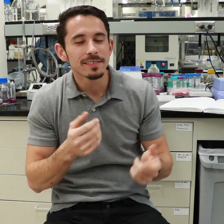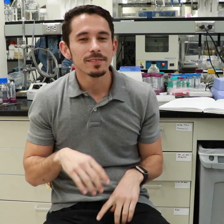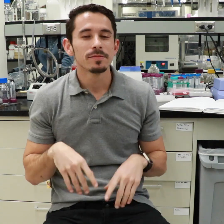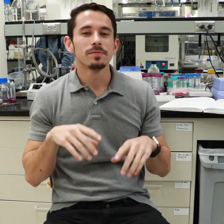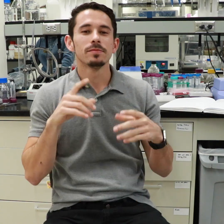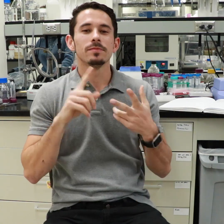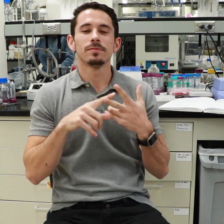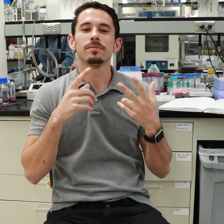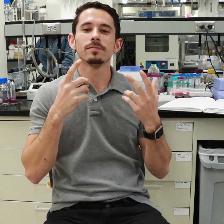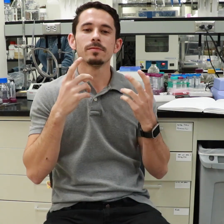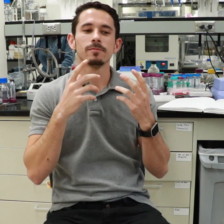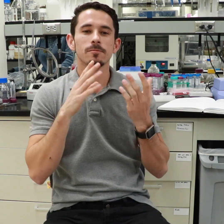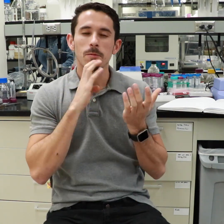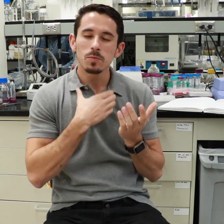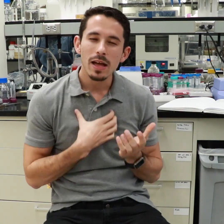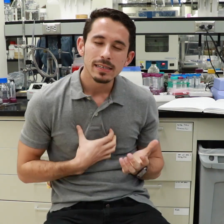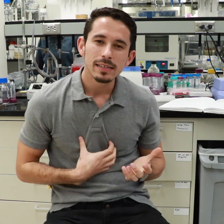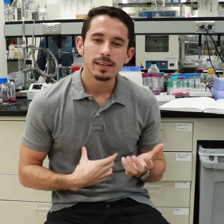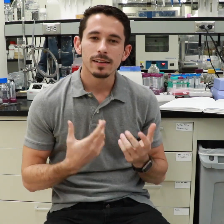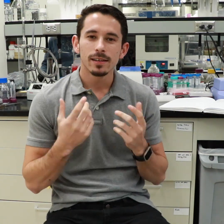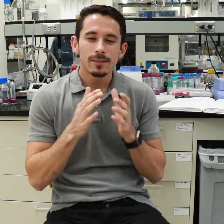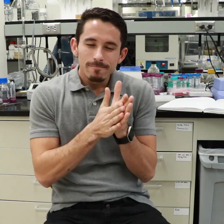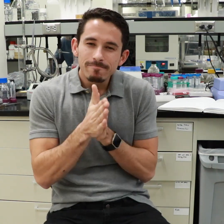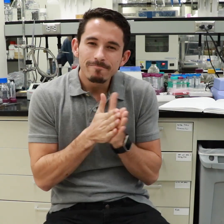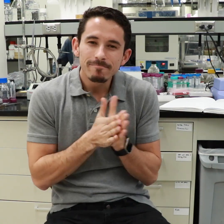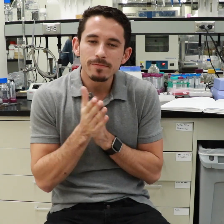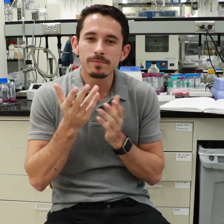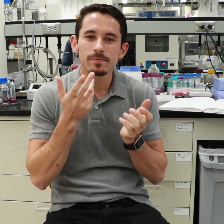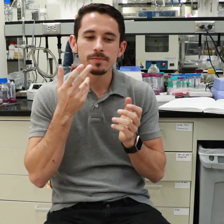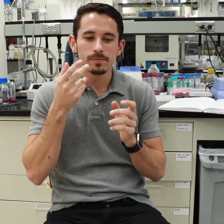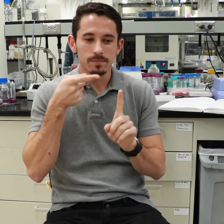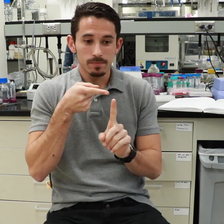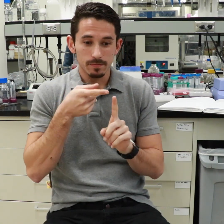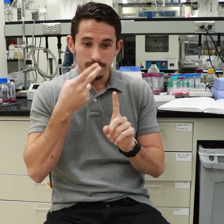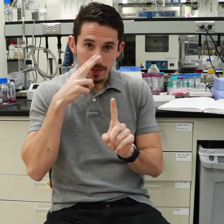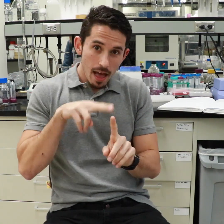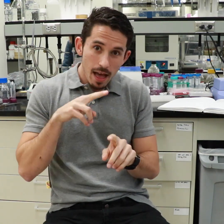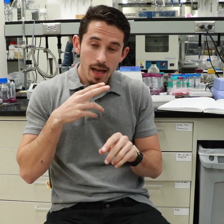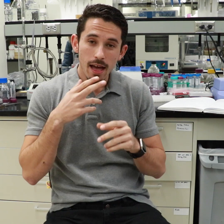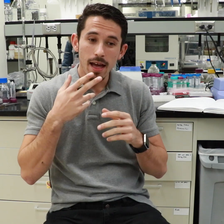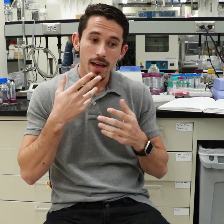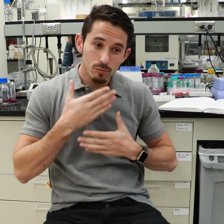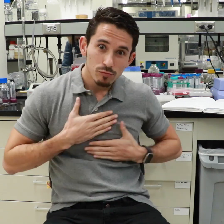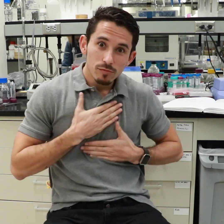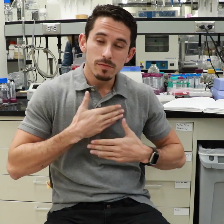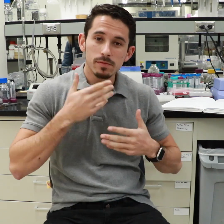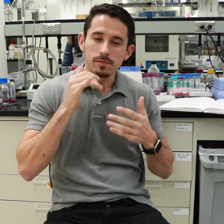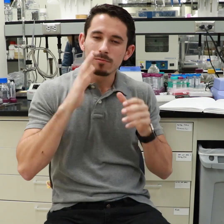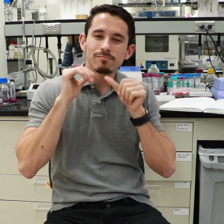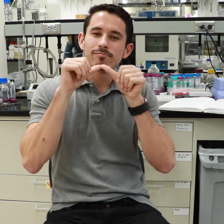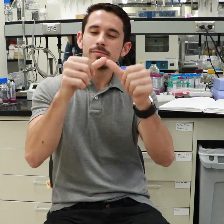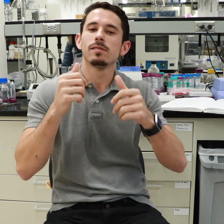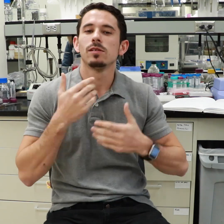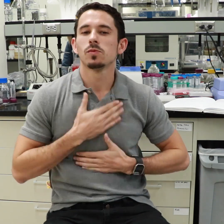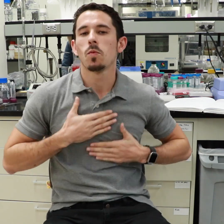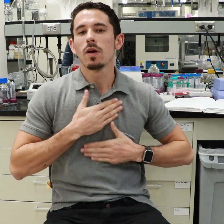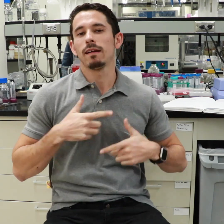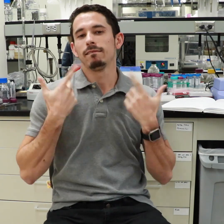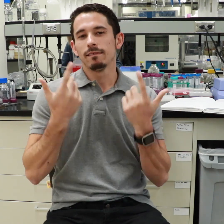And last, be passionate about what you do! When you have fun and enjoy what you do, then it will last through your entire life.